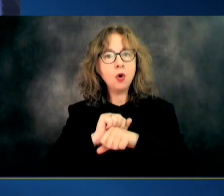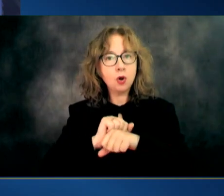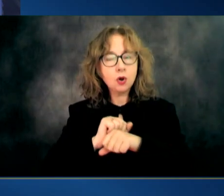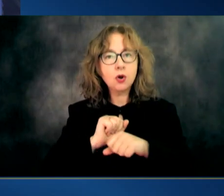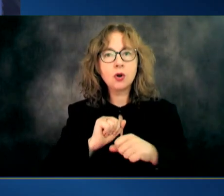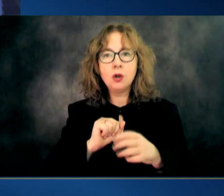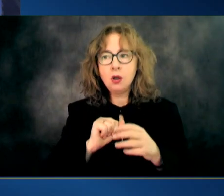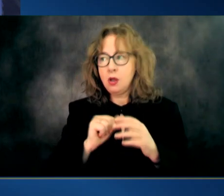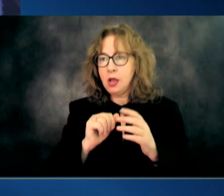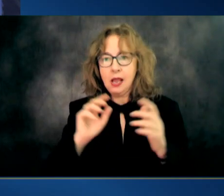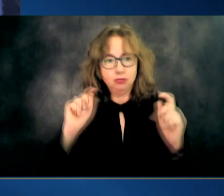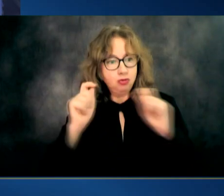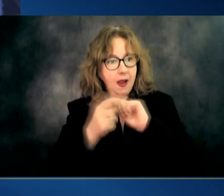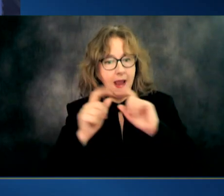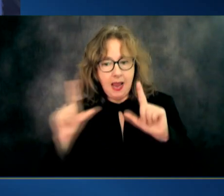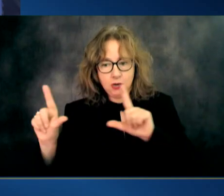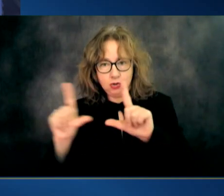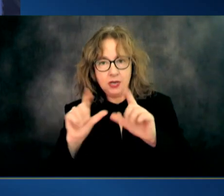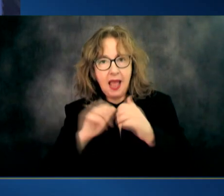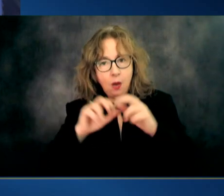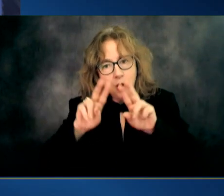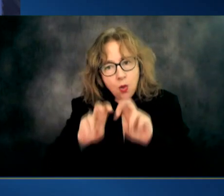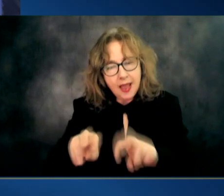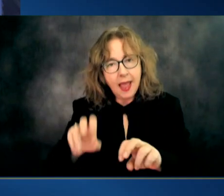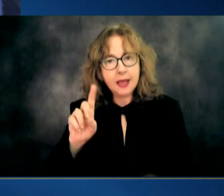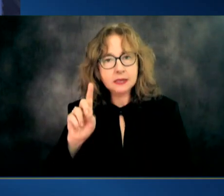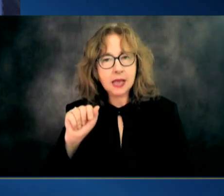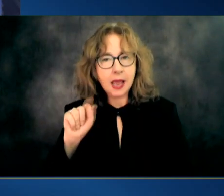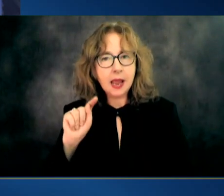at data. It has changed the way, like when we -- are we telling a narrative? Are we telling